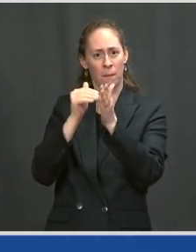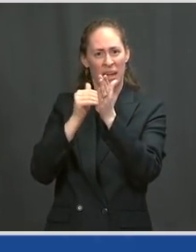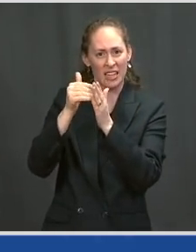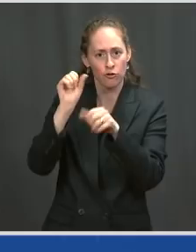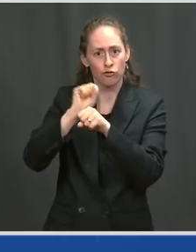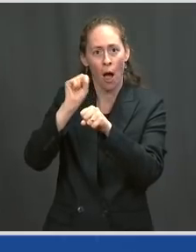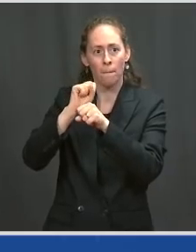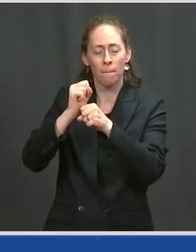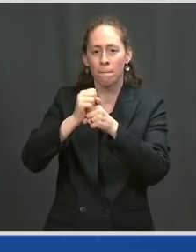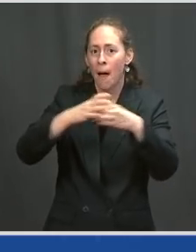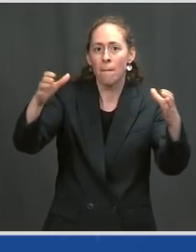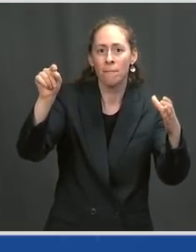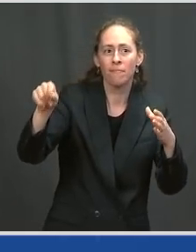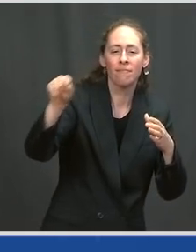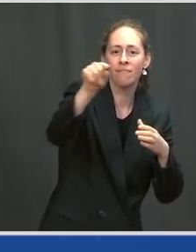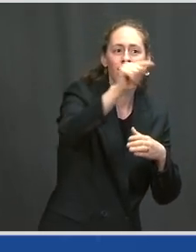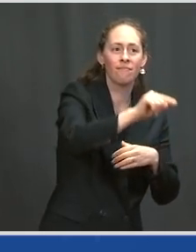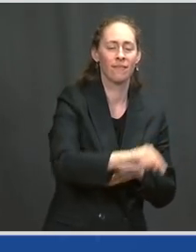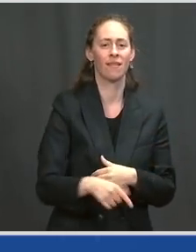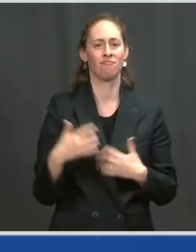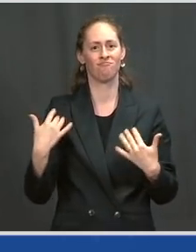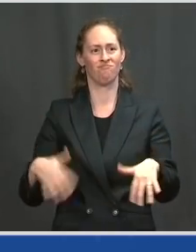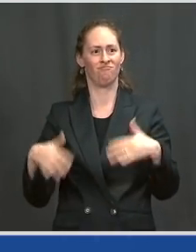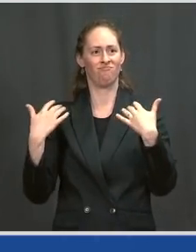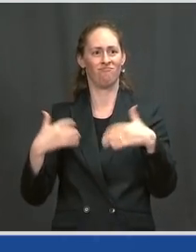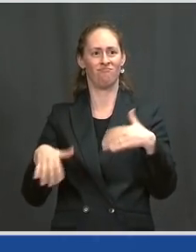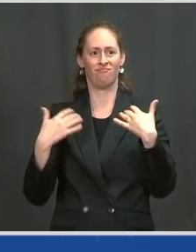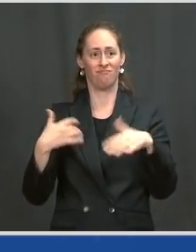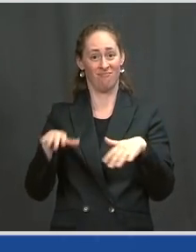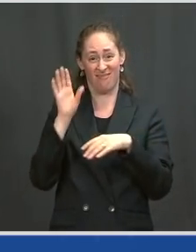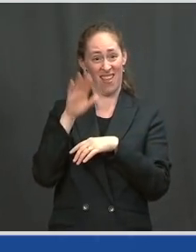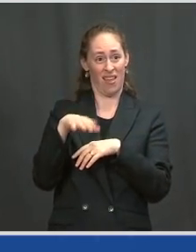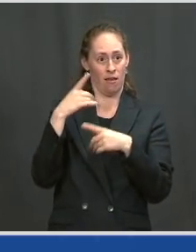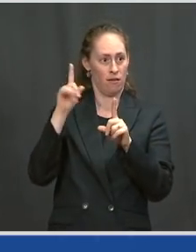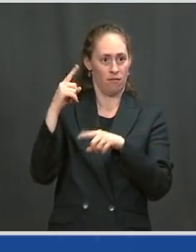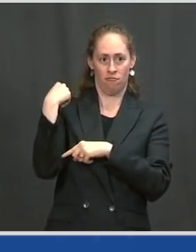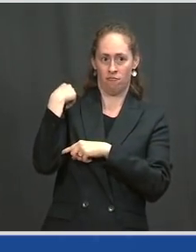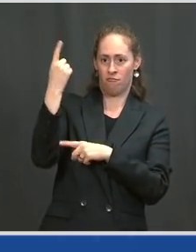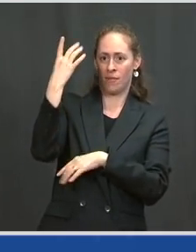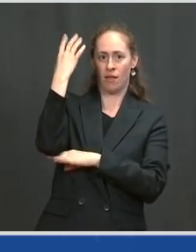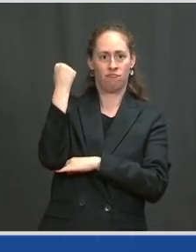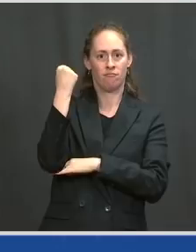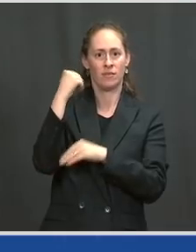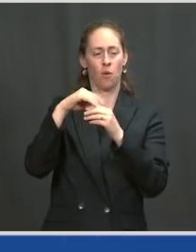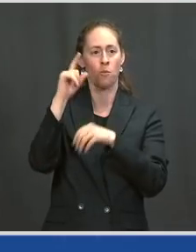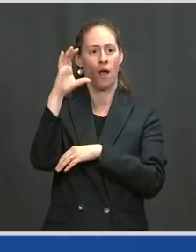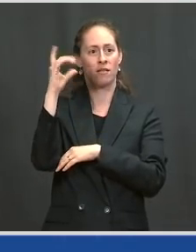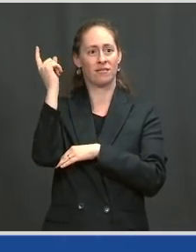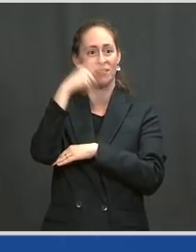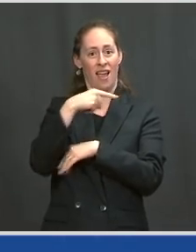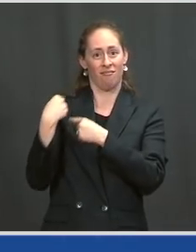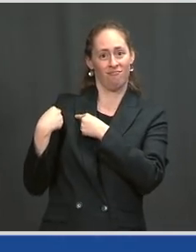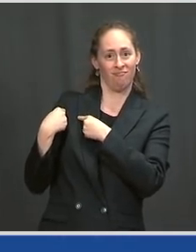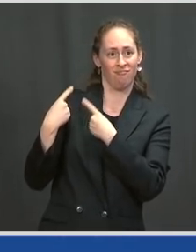of any President on record: more than three times the solid job creation that President Carter [Clinton] saw in his first 100 days